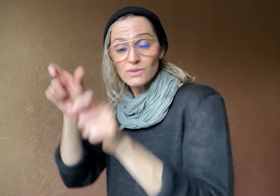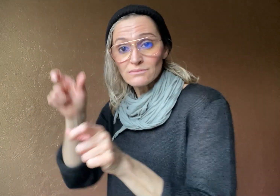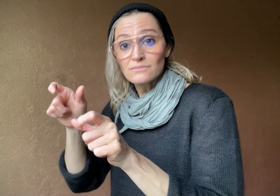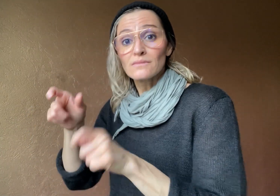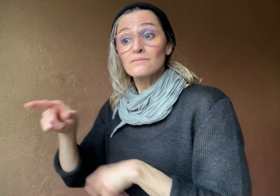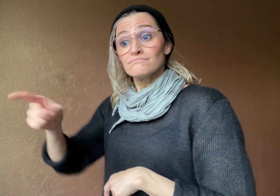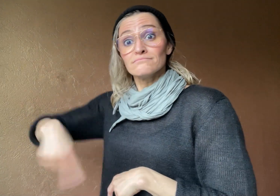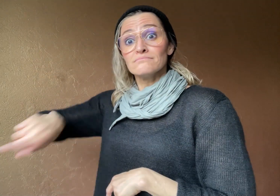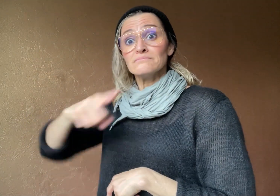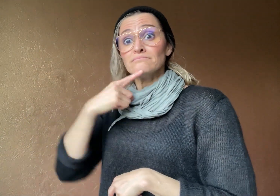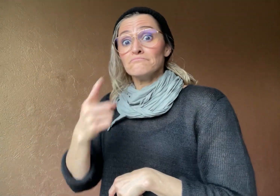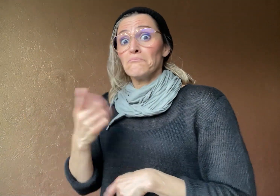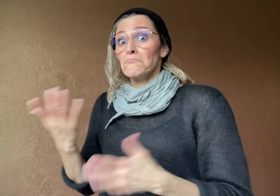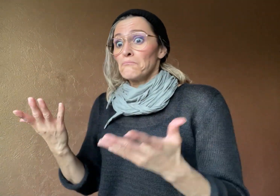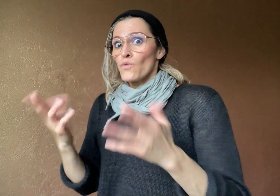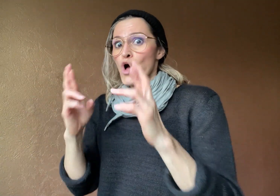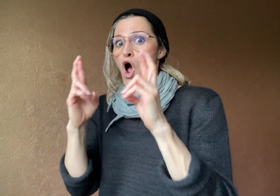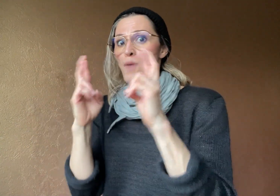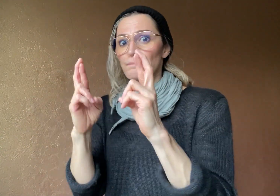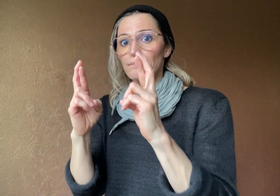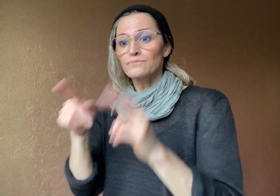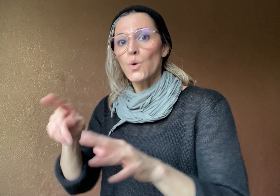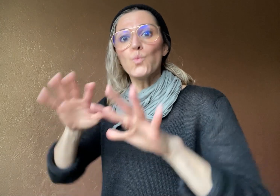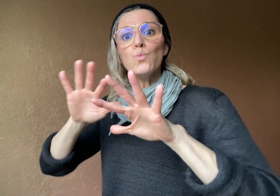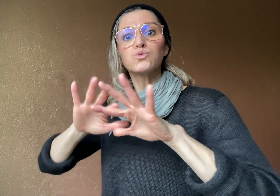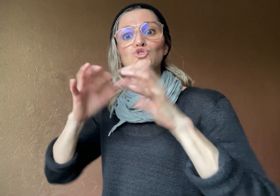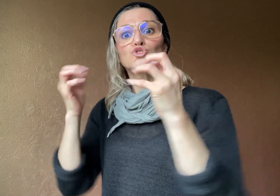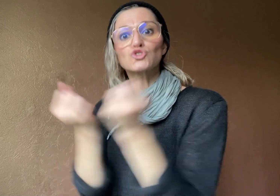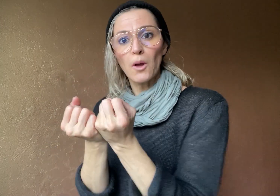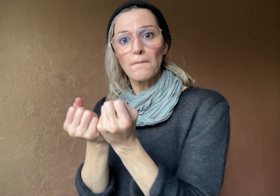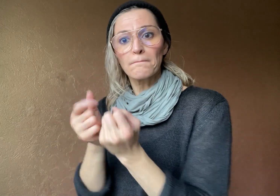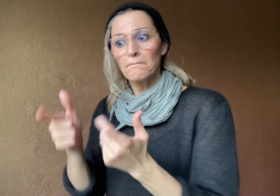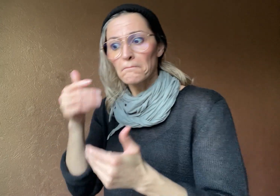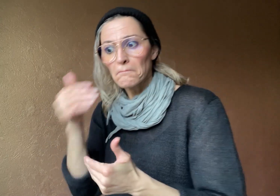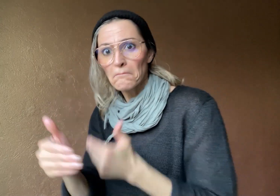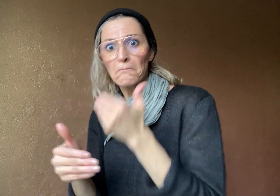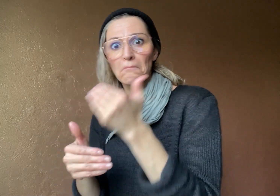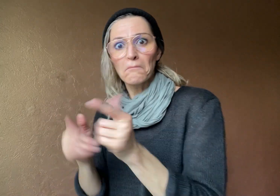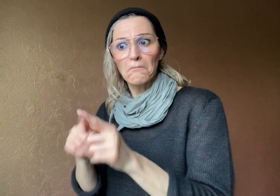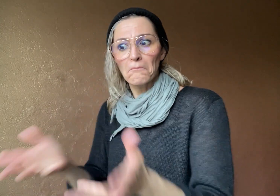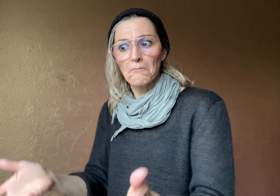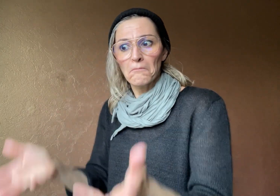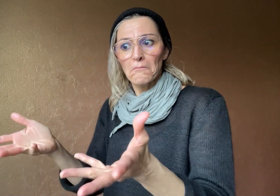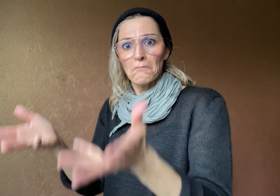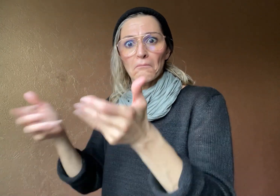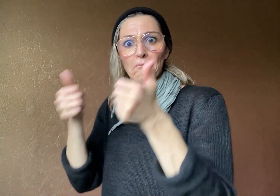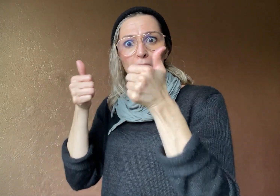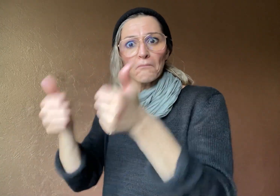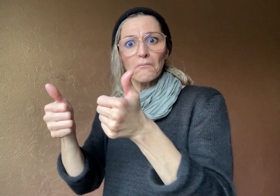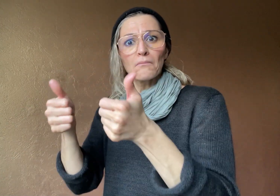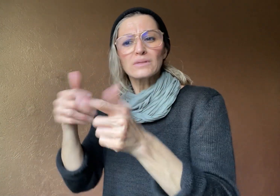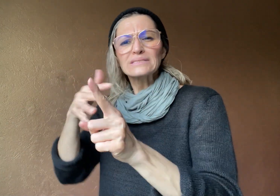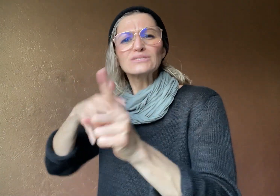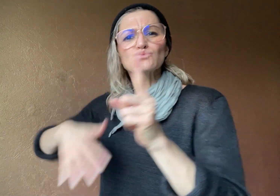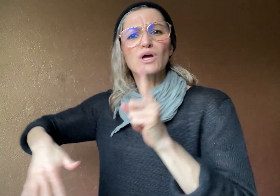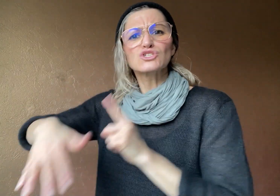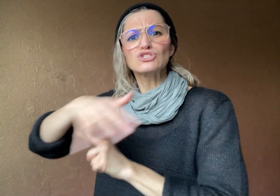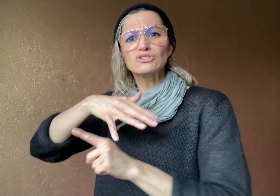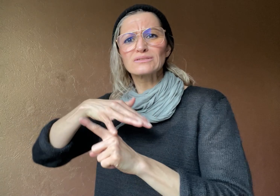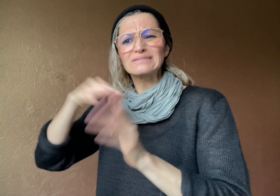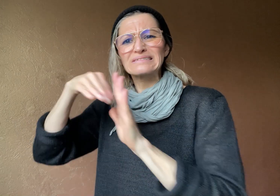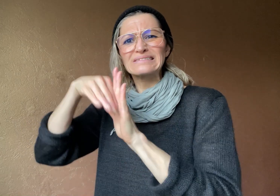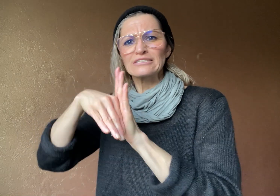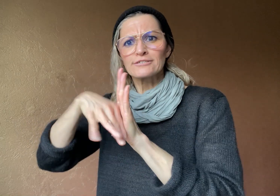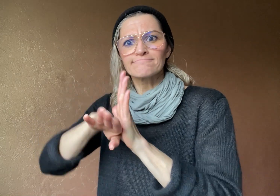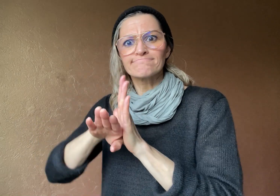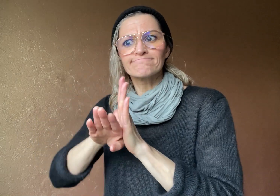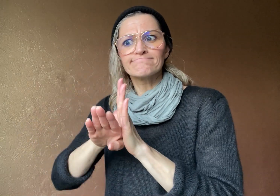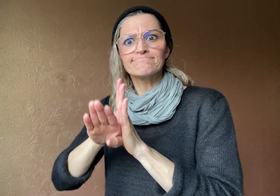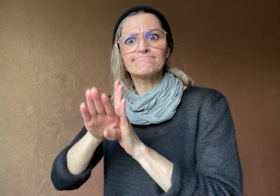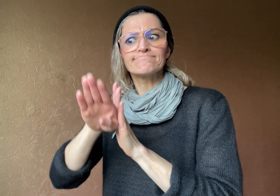They say that they hope the workshops improve the situation by